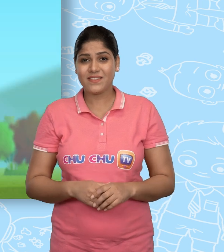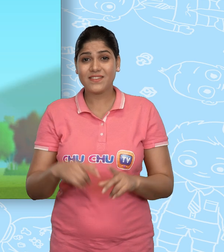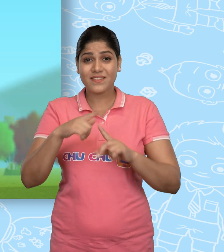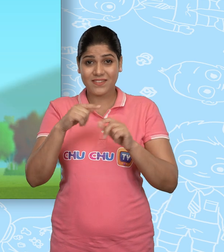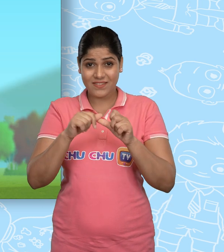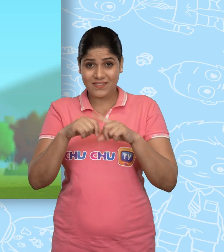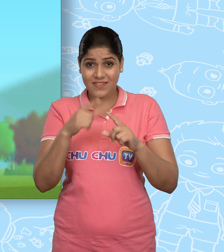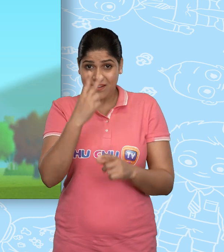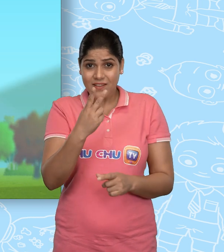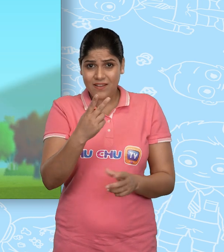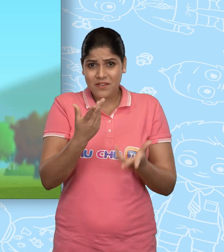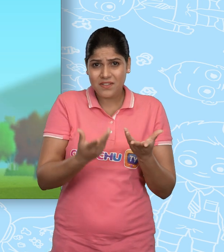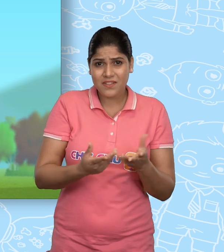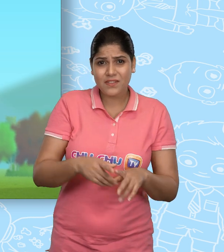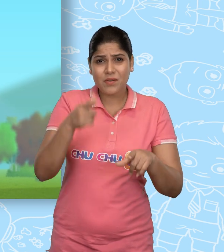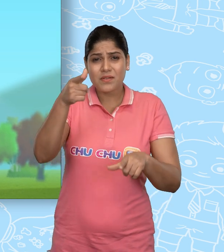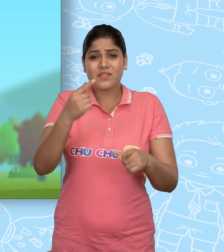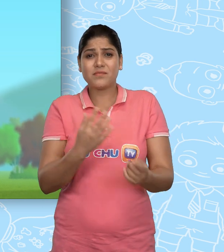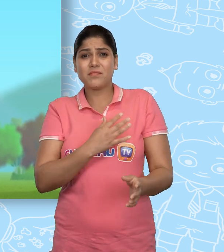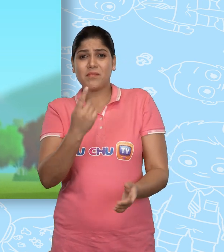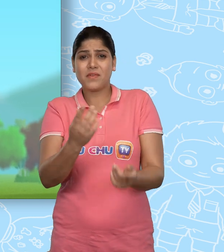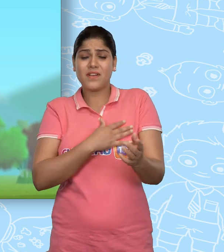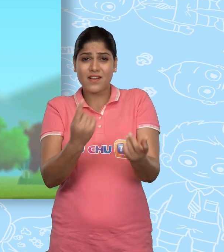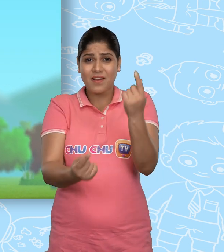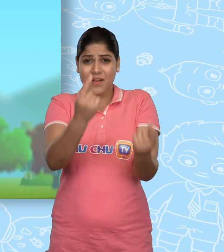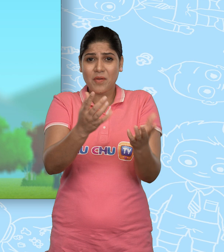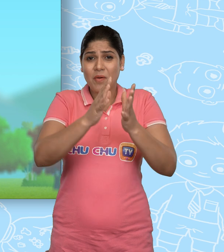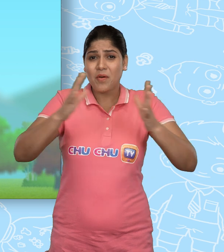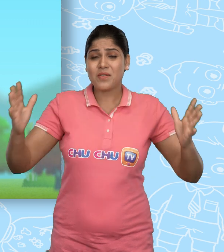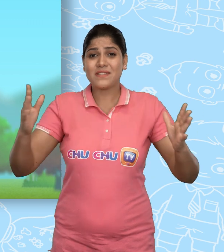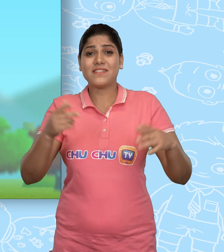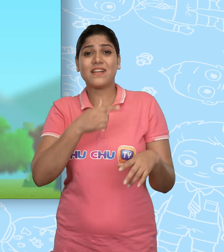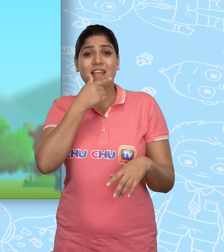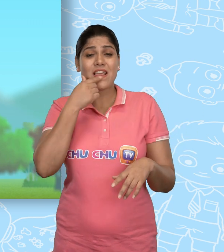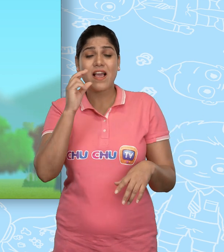Baby Taku, look at all the peaches growing in this orchard.